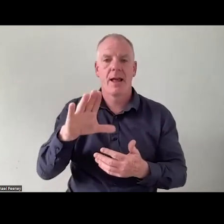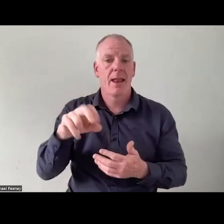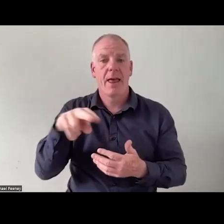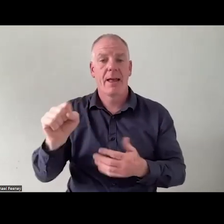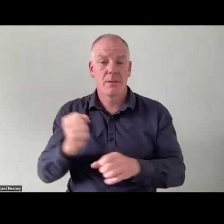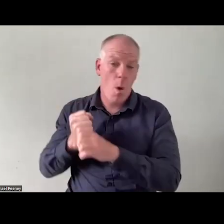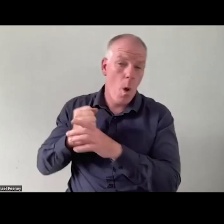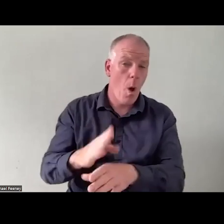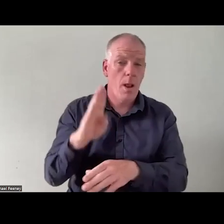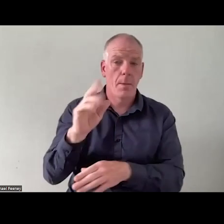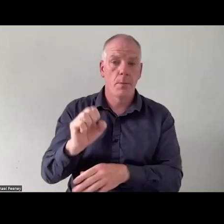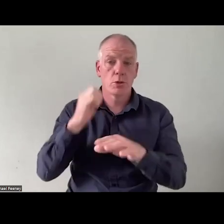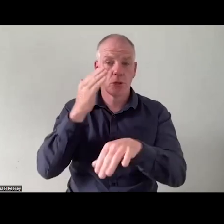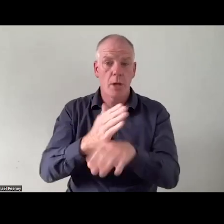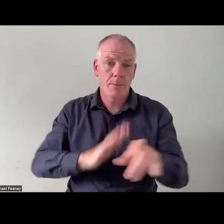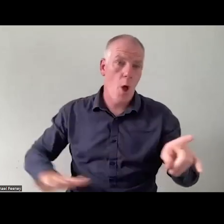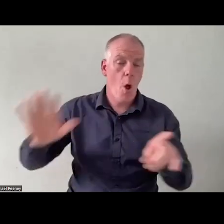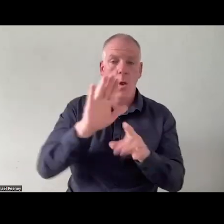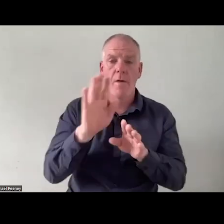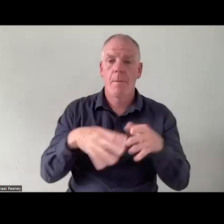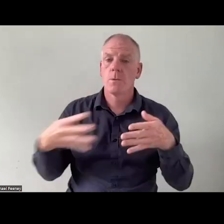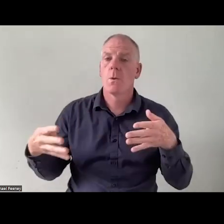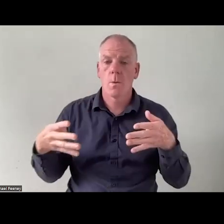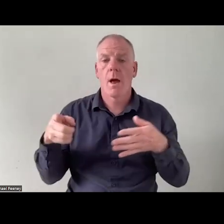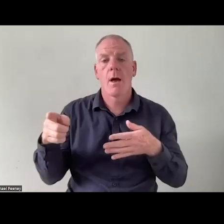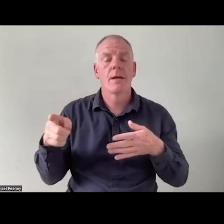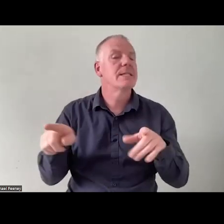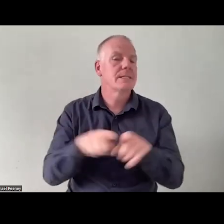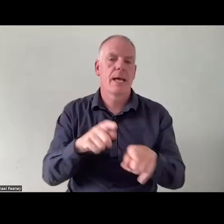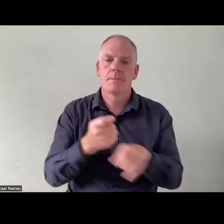throughout the entire city of Barcelona, as well as all of the Metro as well.